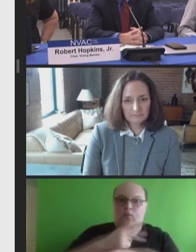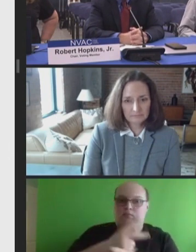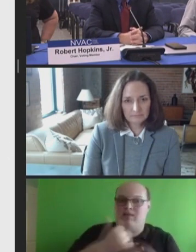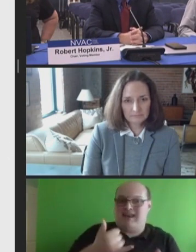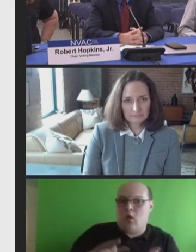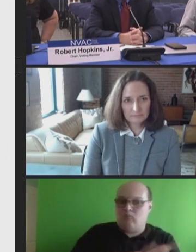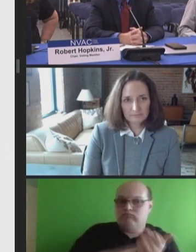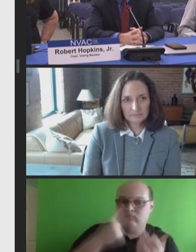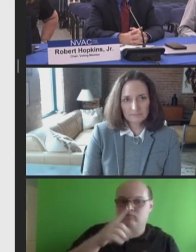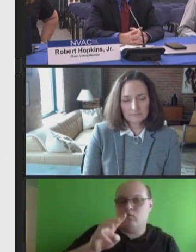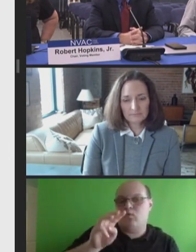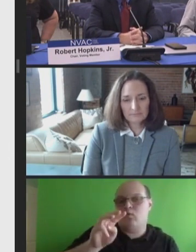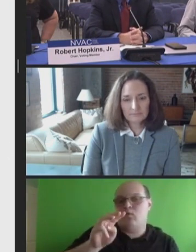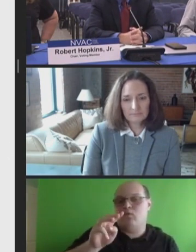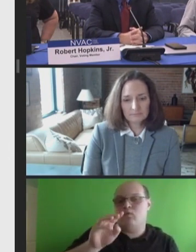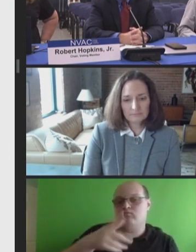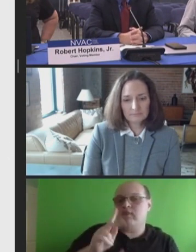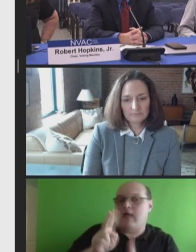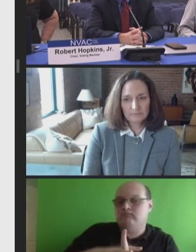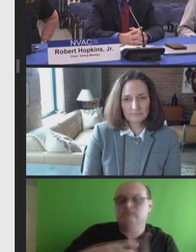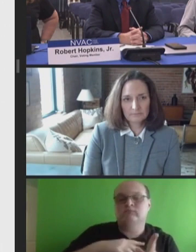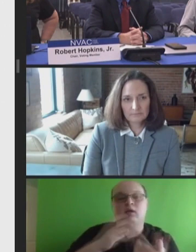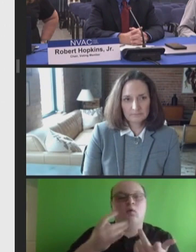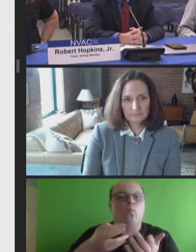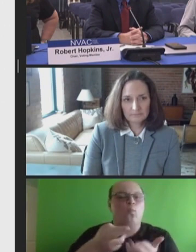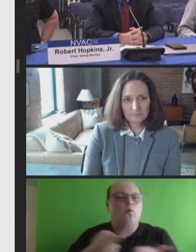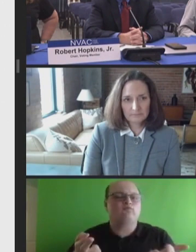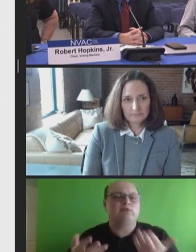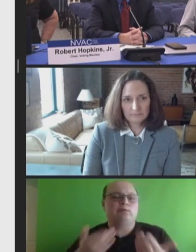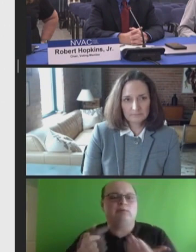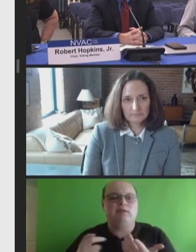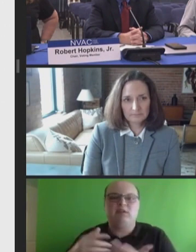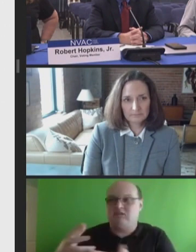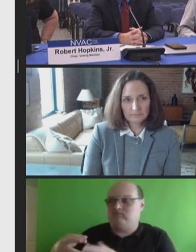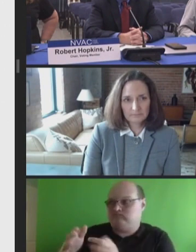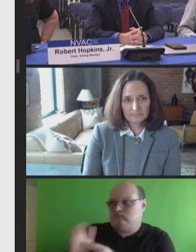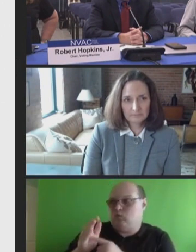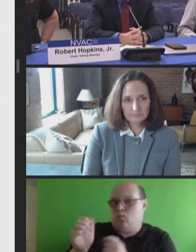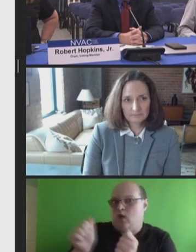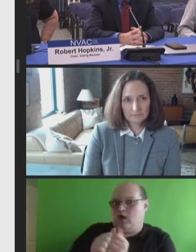imminent implementation and what resources may be required at that level. Thank you.